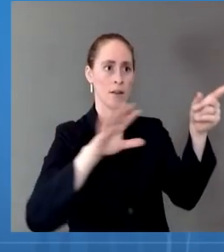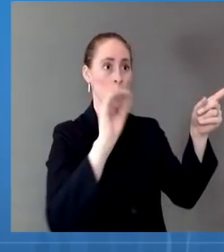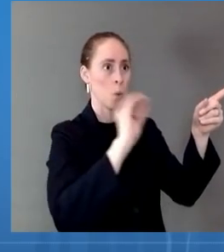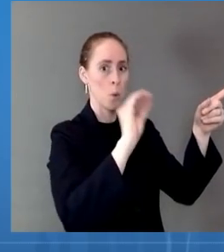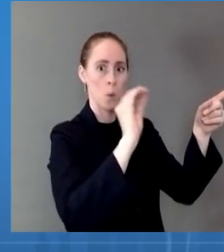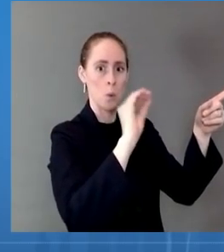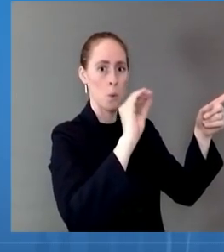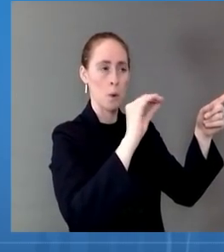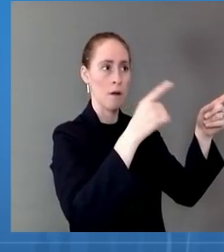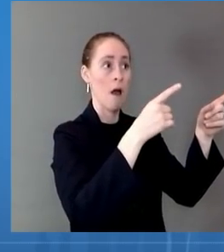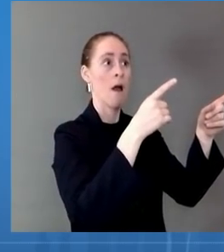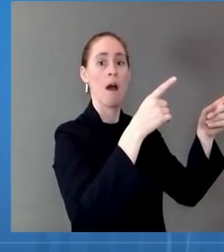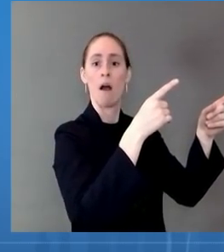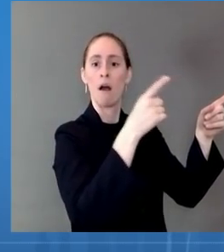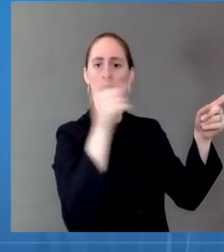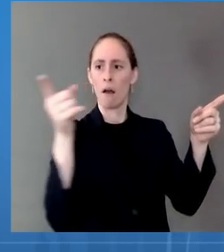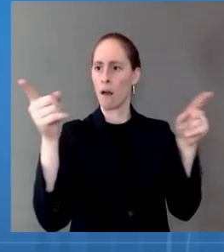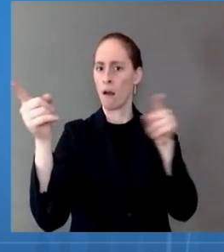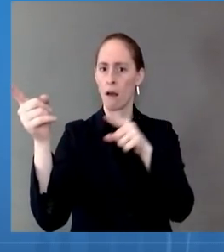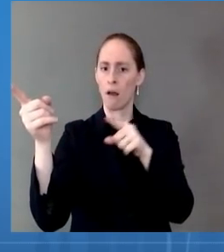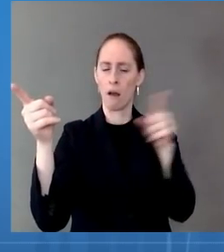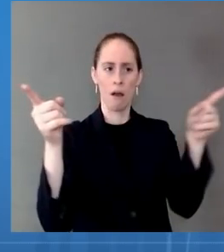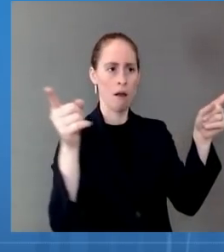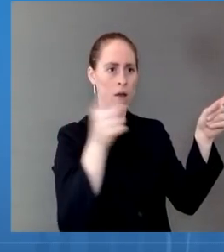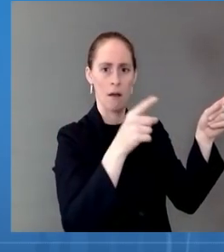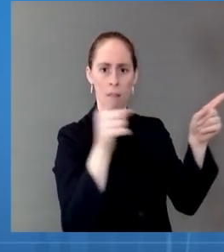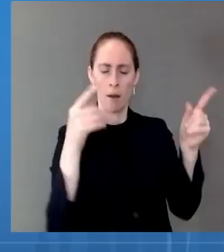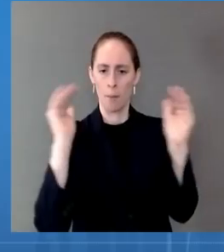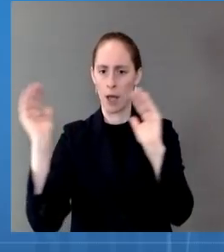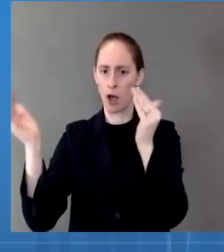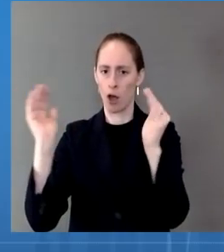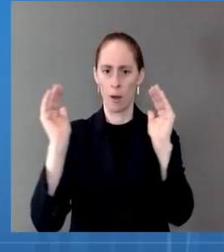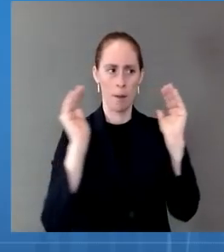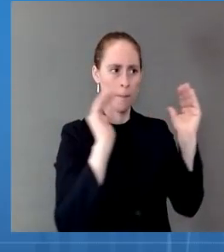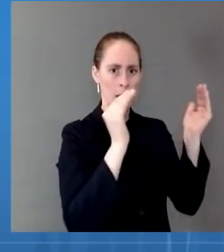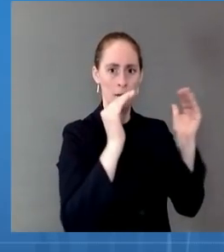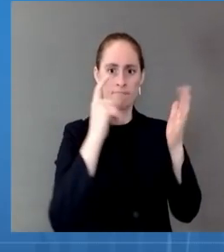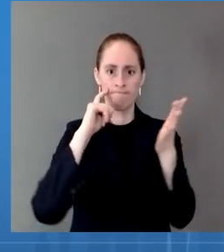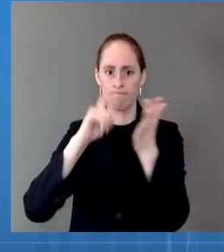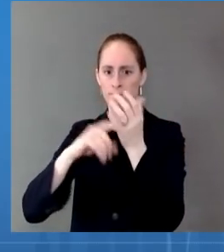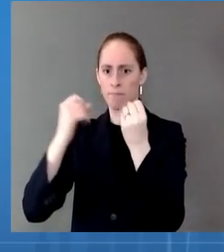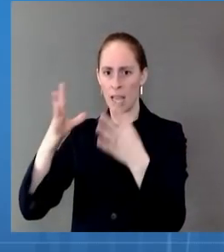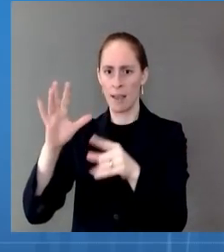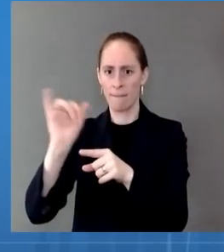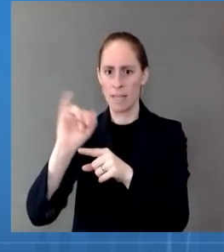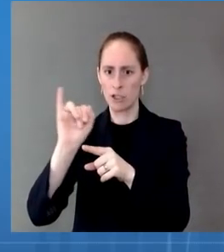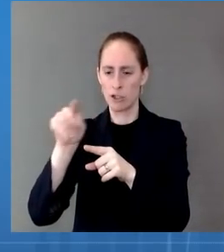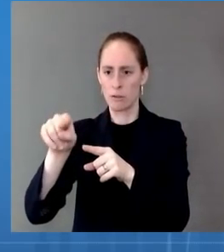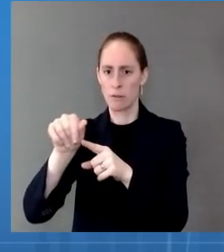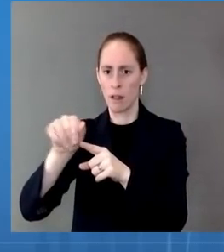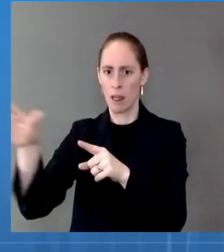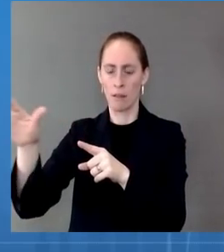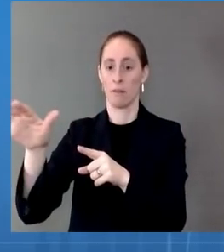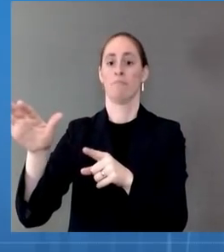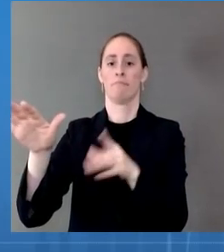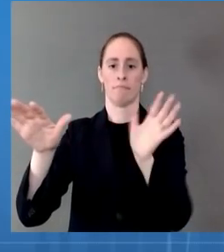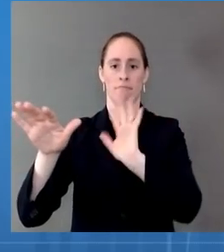how it's accelerating the numbers of cases and the projected number of cases in South Africa and other southern countries